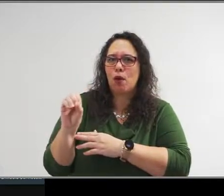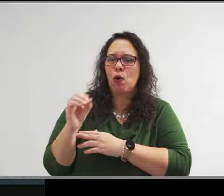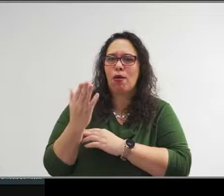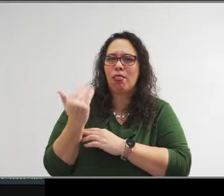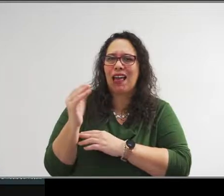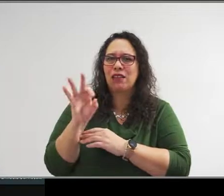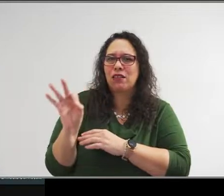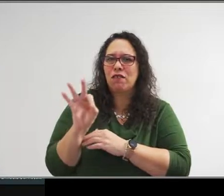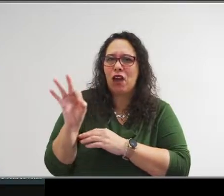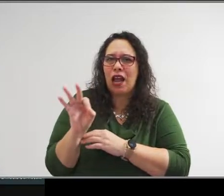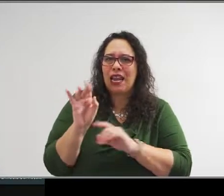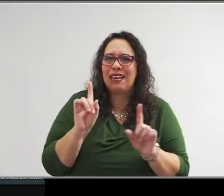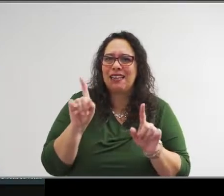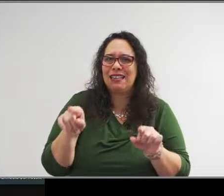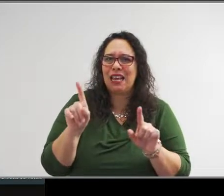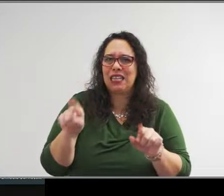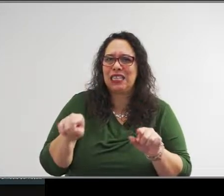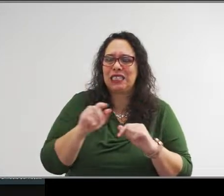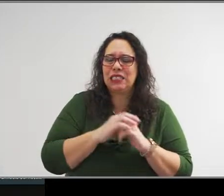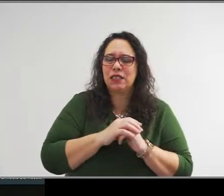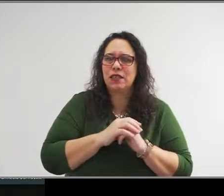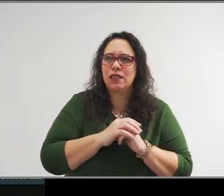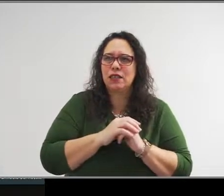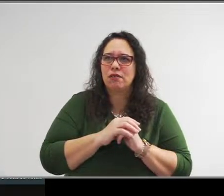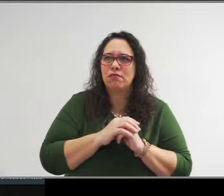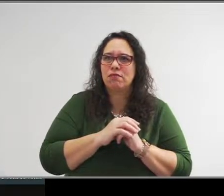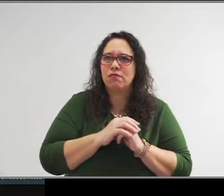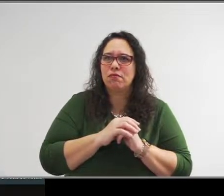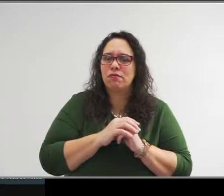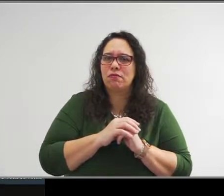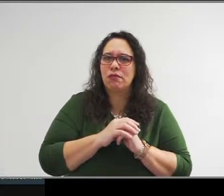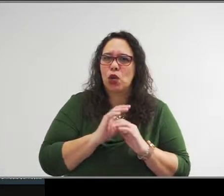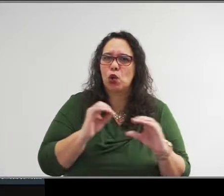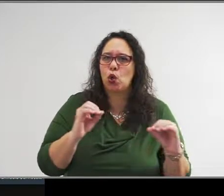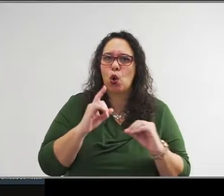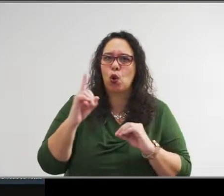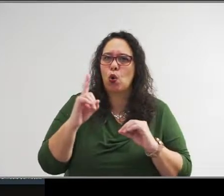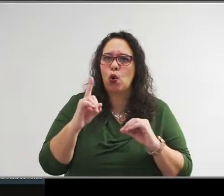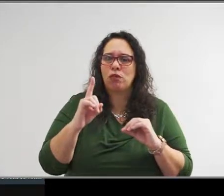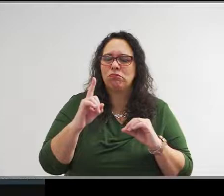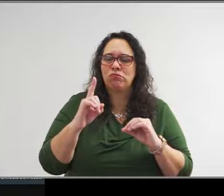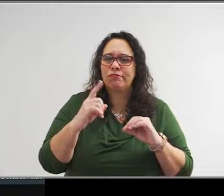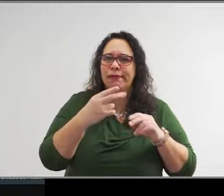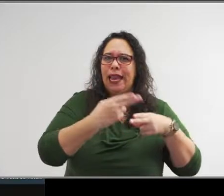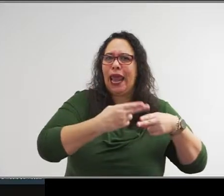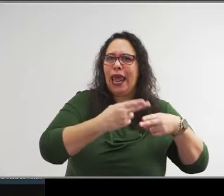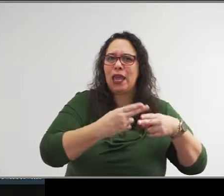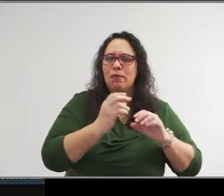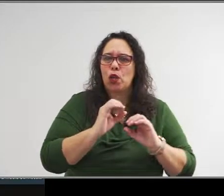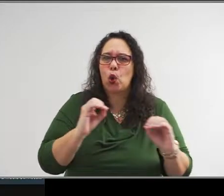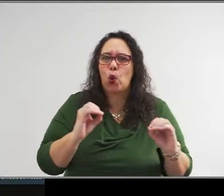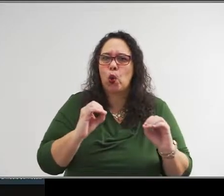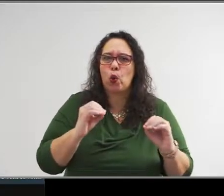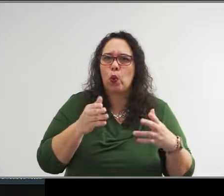on attendance that had no one assigned to it and no way to reply to it or ask questions,